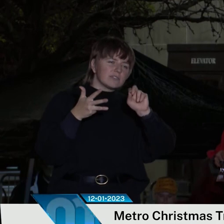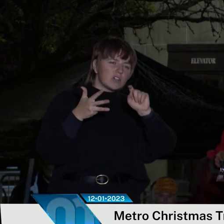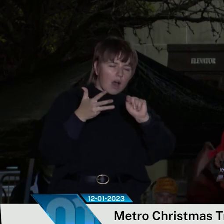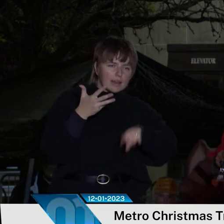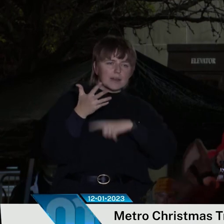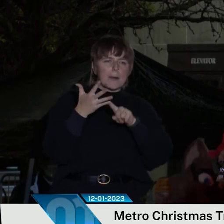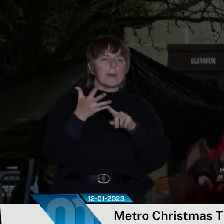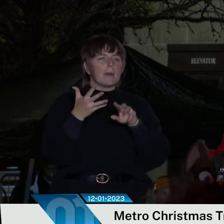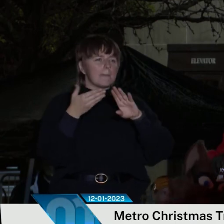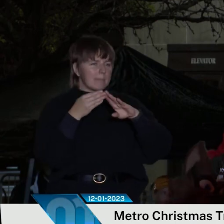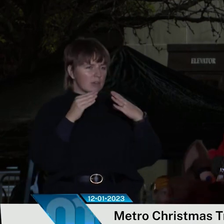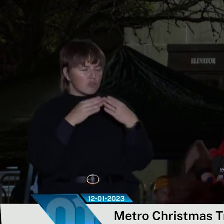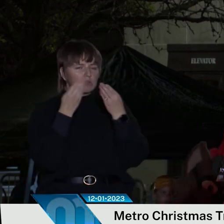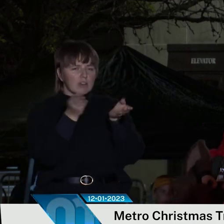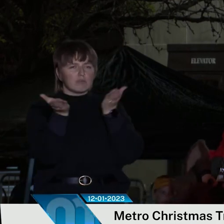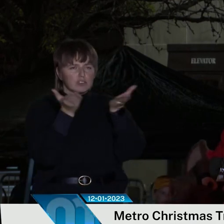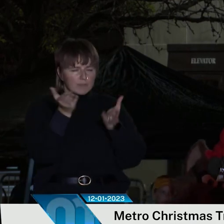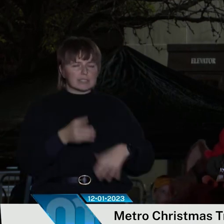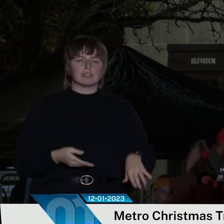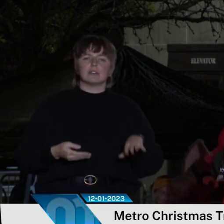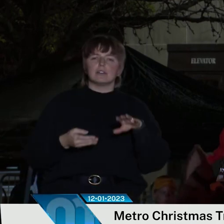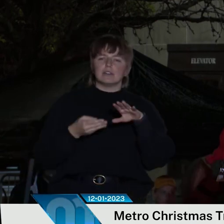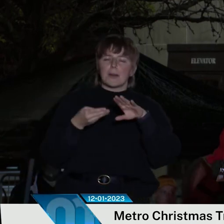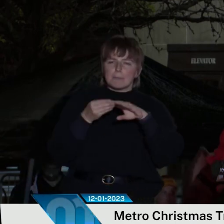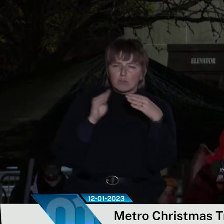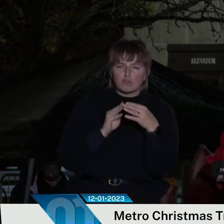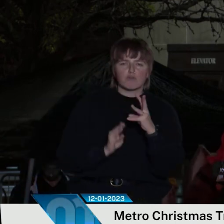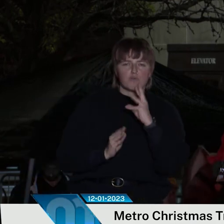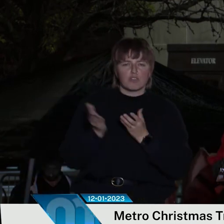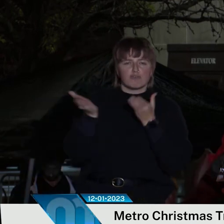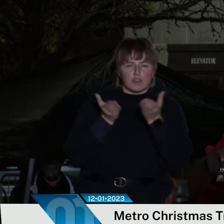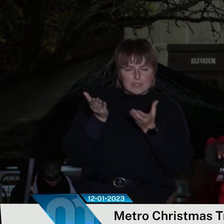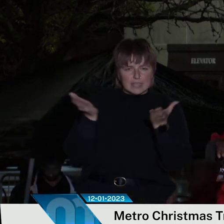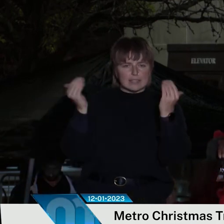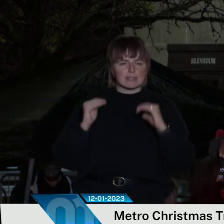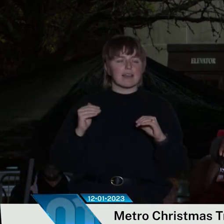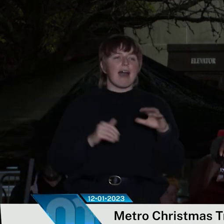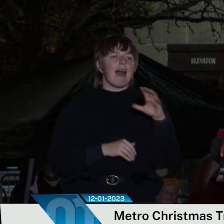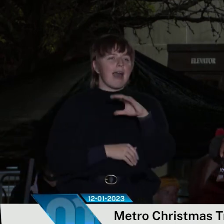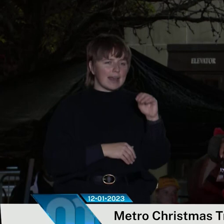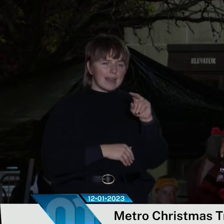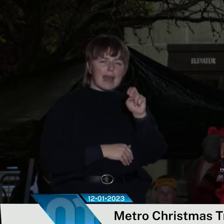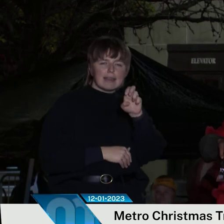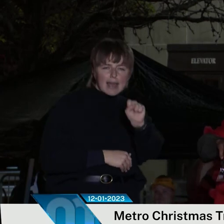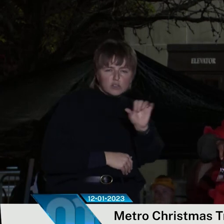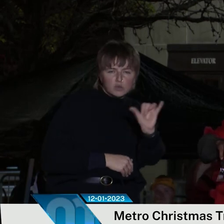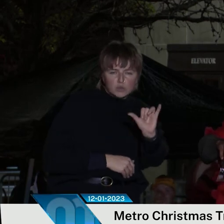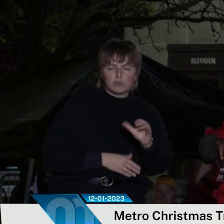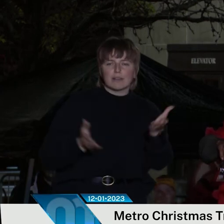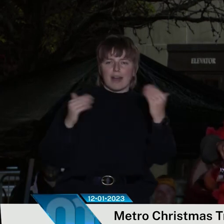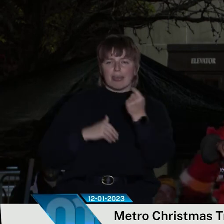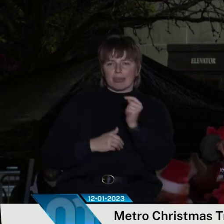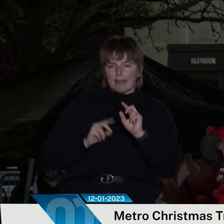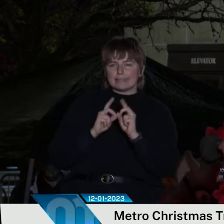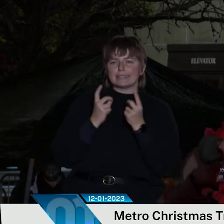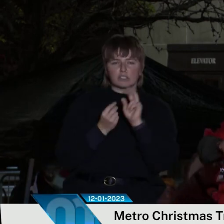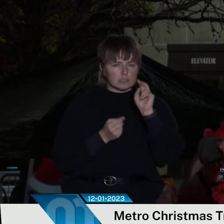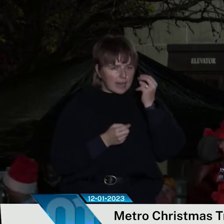DEPARTMENT OF TRANSPORT, METRO GENERAL SERVICES. METRO WATER SERVICES. A SPECIAL THANK YOU TO